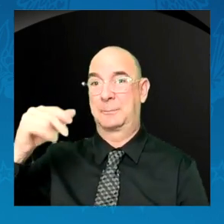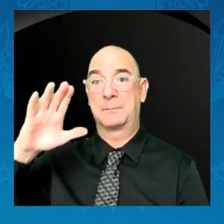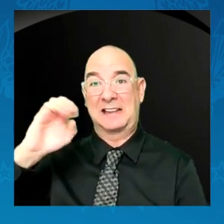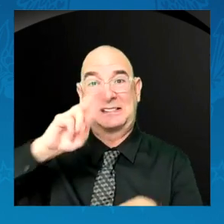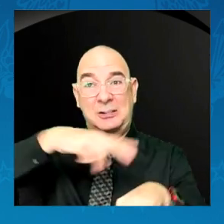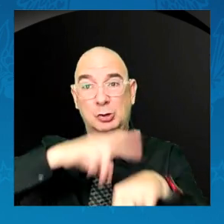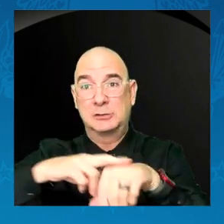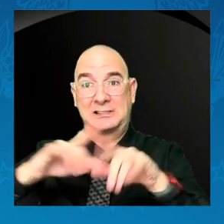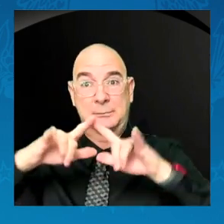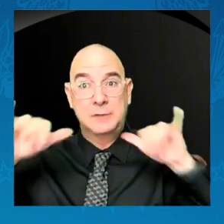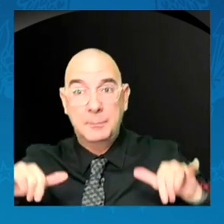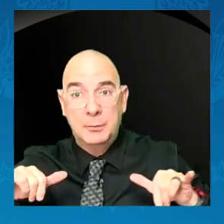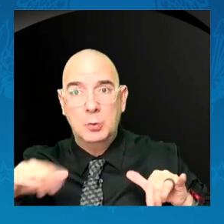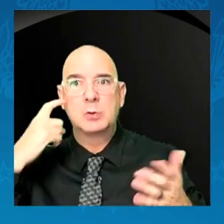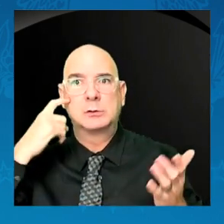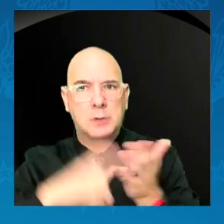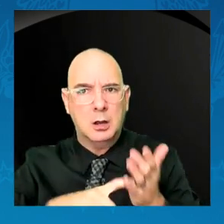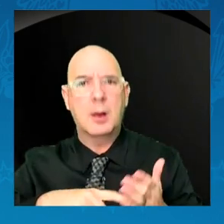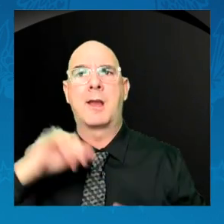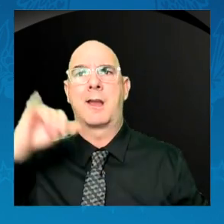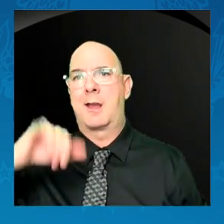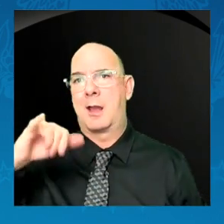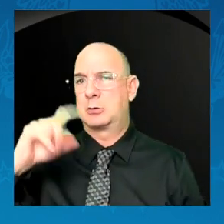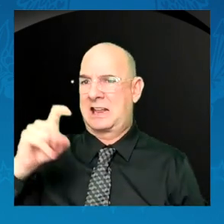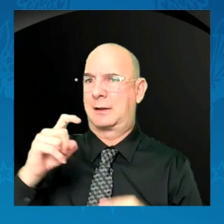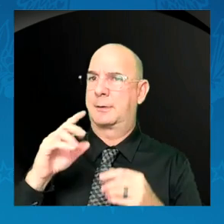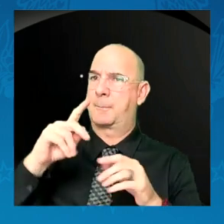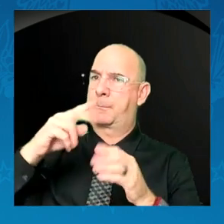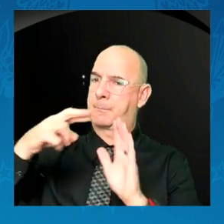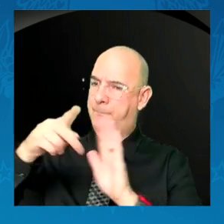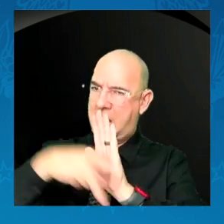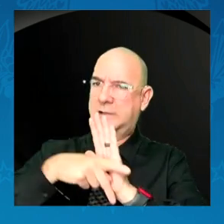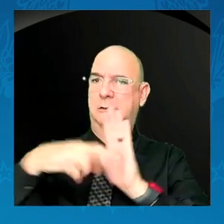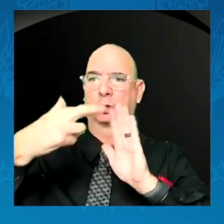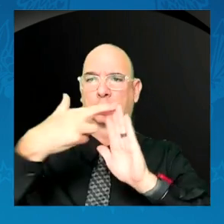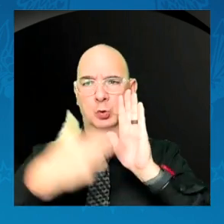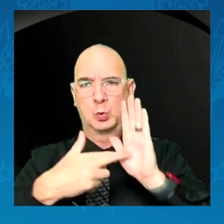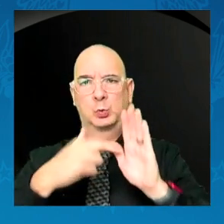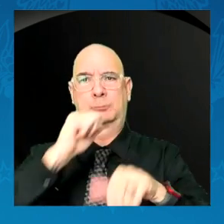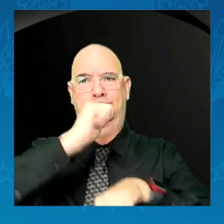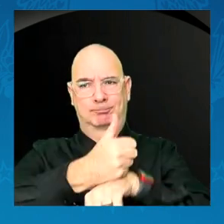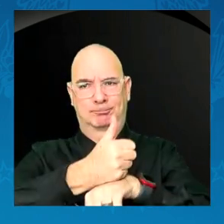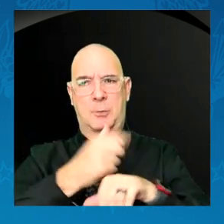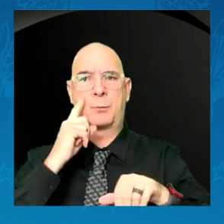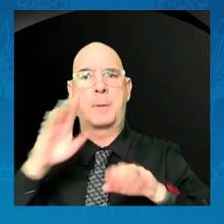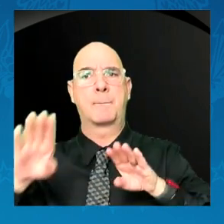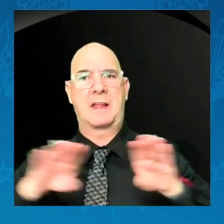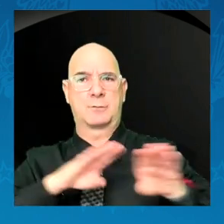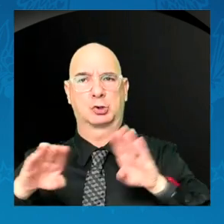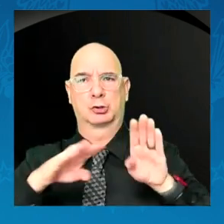policy guidelines and norms of behavior to deal with states that pursue a less aligned,